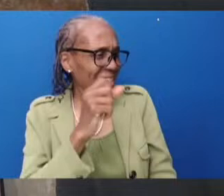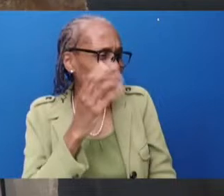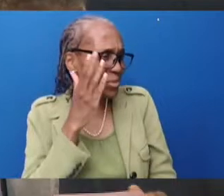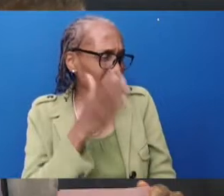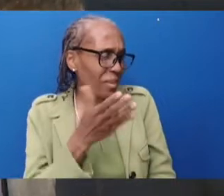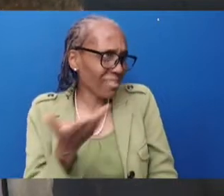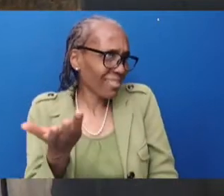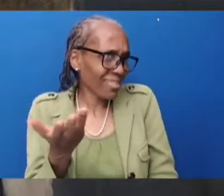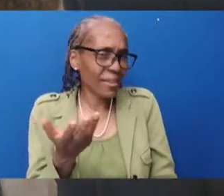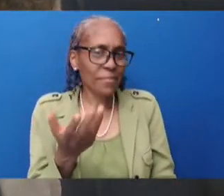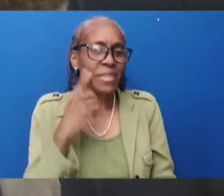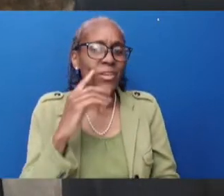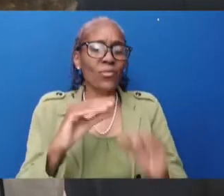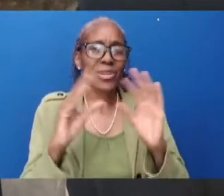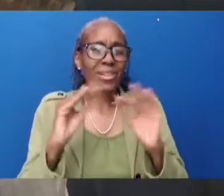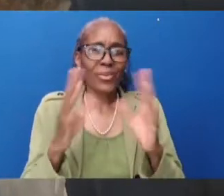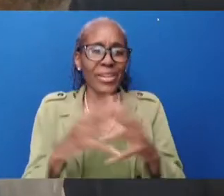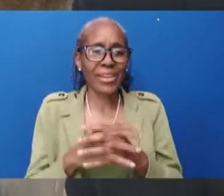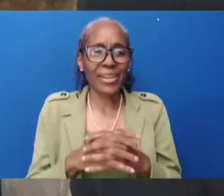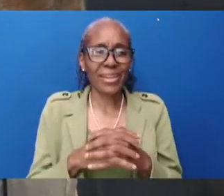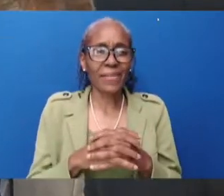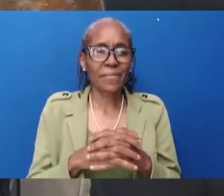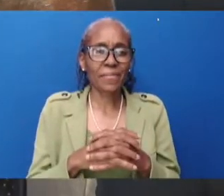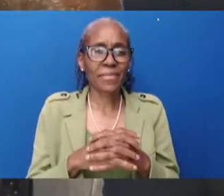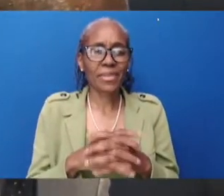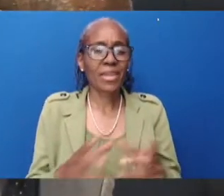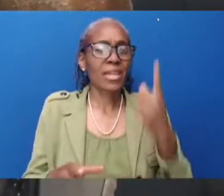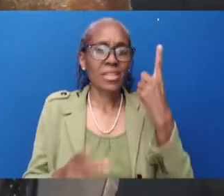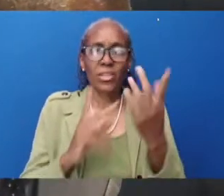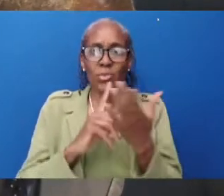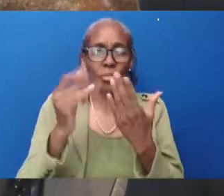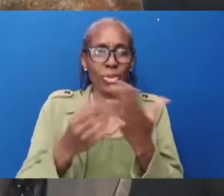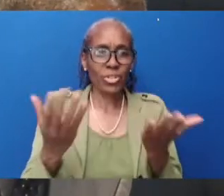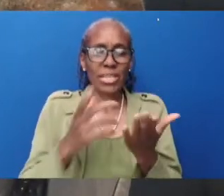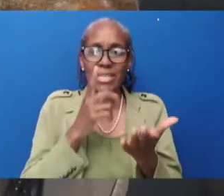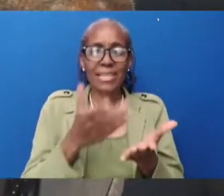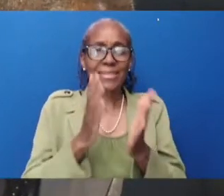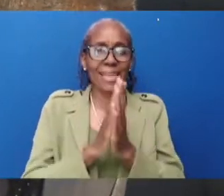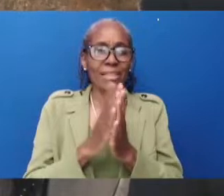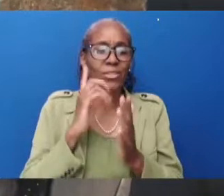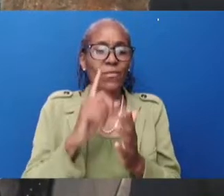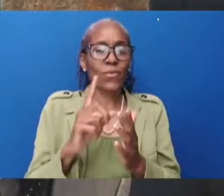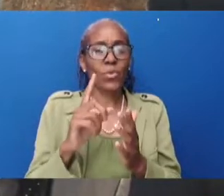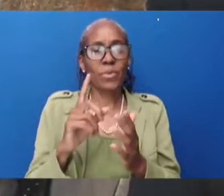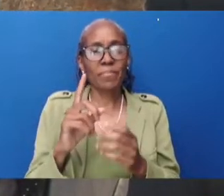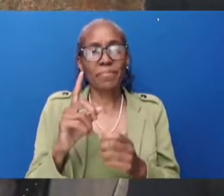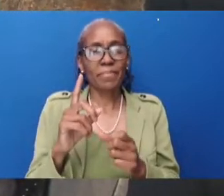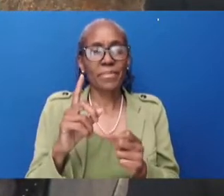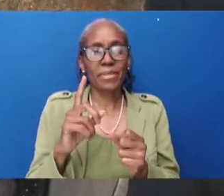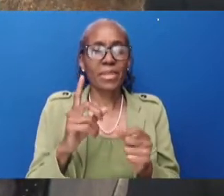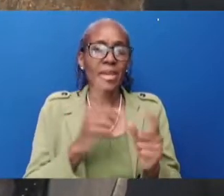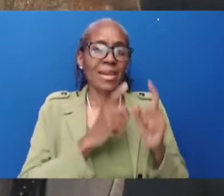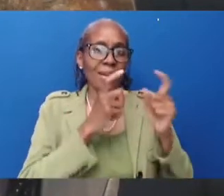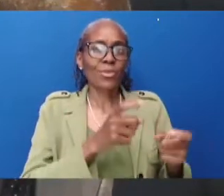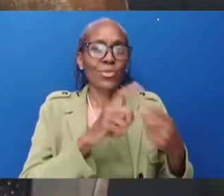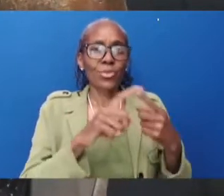GOING TO HAVE A LEVEL OF CRITICAL HOME REPAIR.